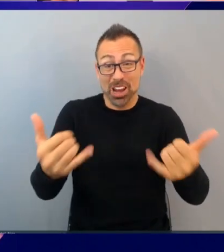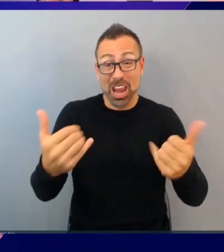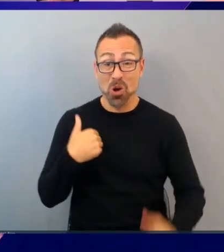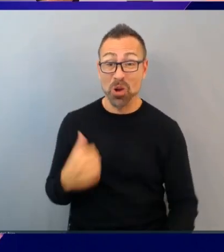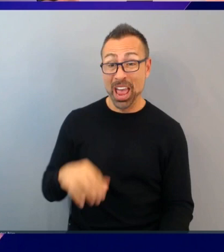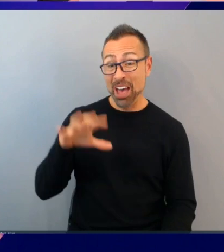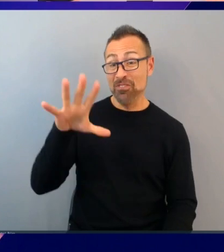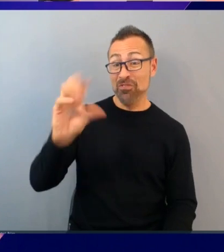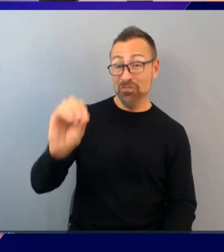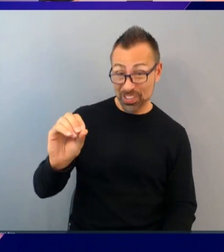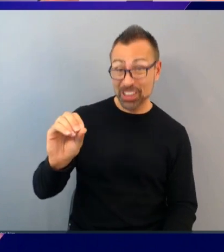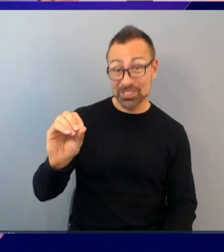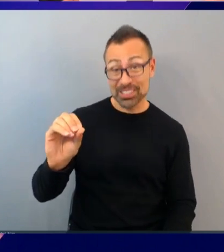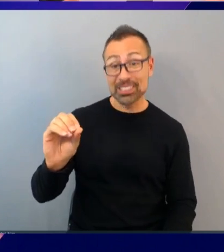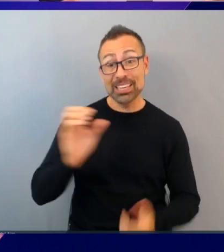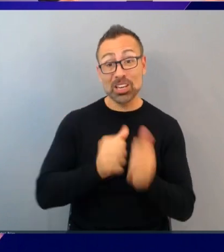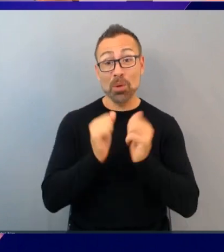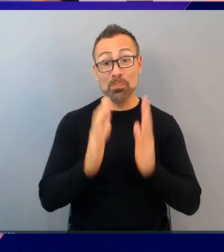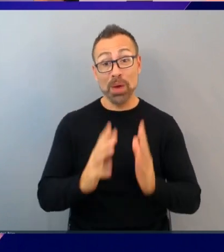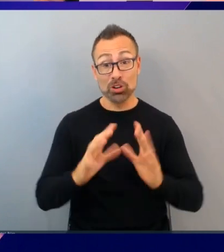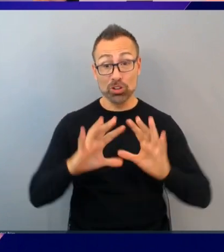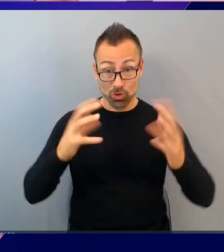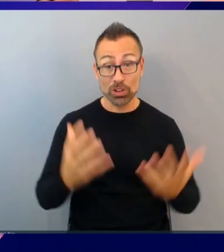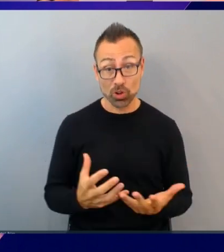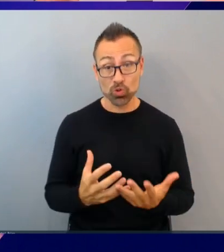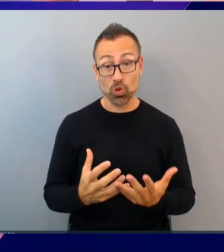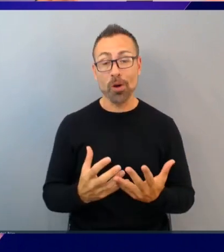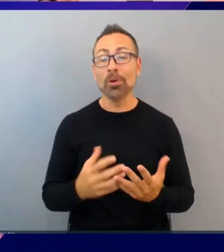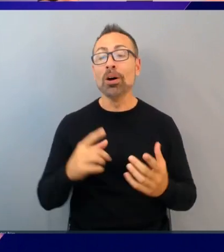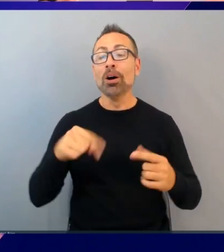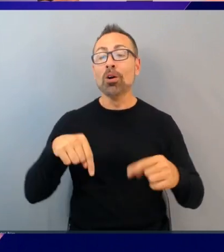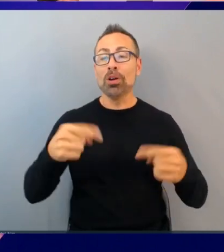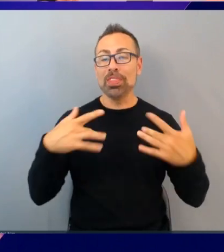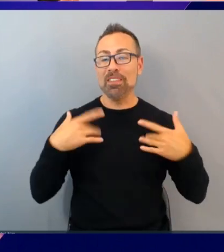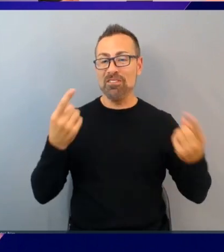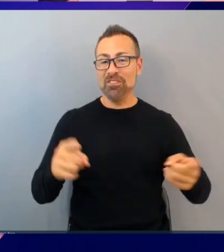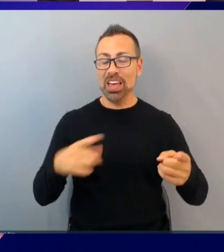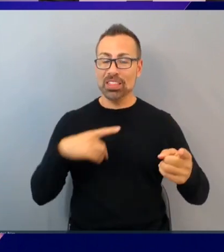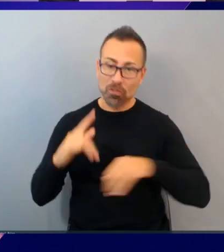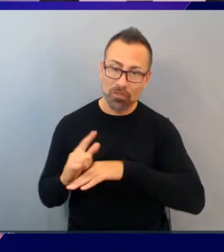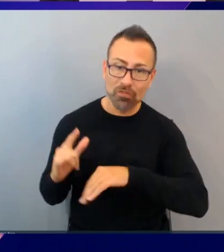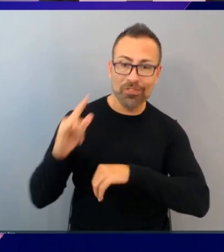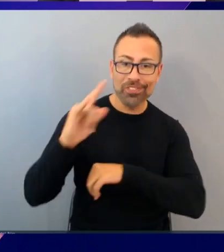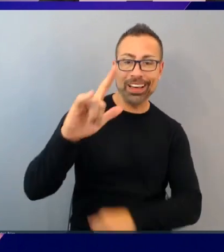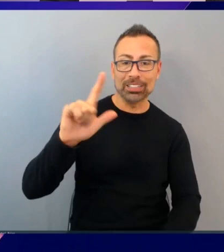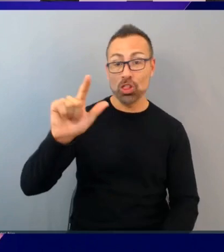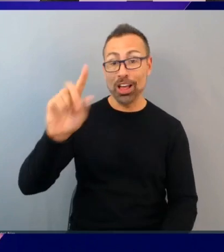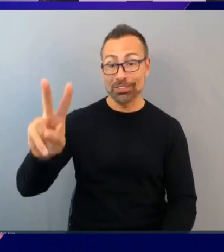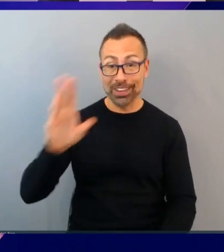that are all gonna be flown to Las Vegas at re:Invent- [Dani] Amazing. Compete for the championships and a $20,000 cash purse. [Nathan] Oh, wow.